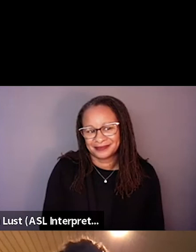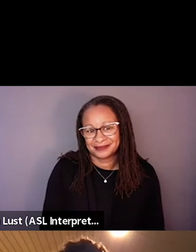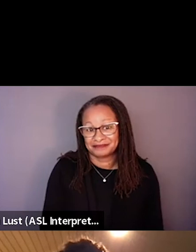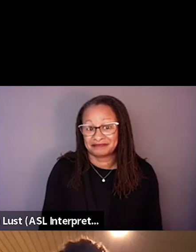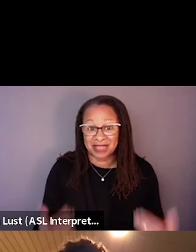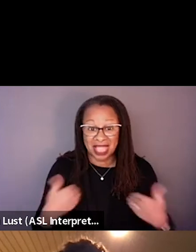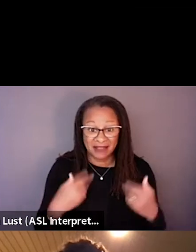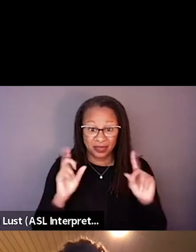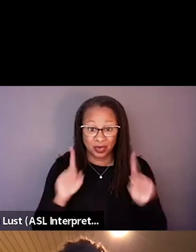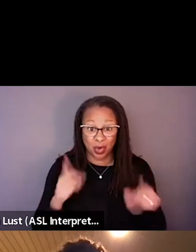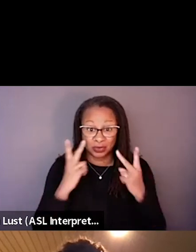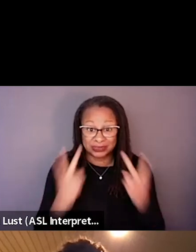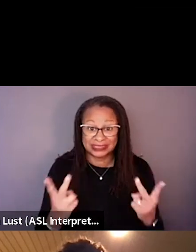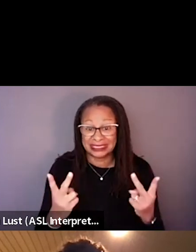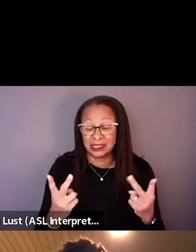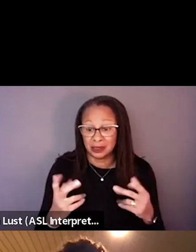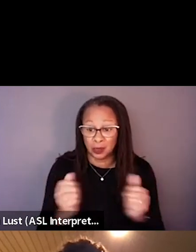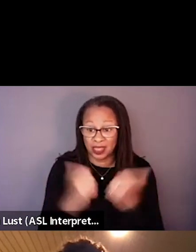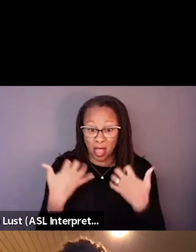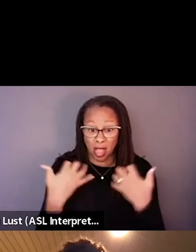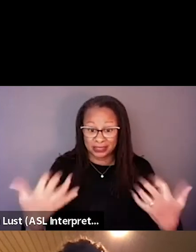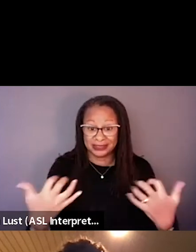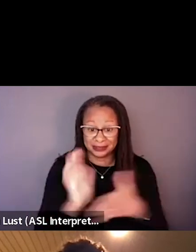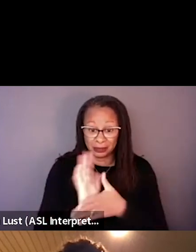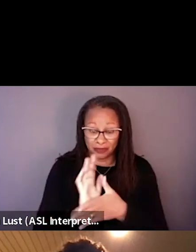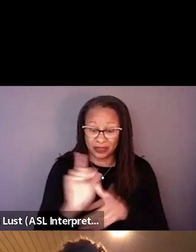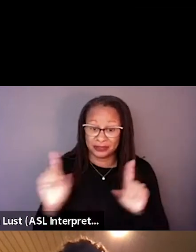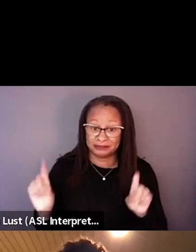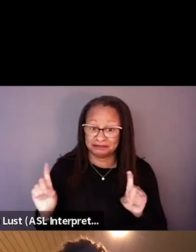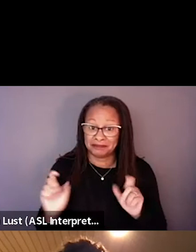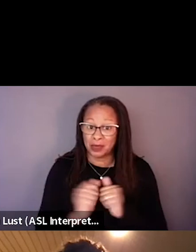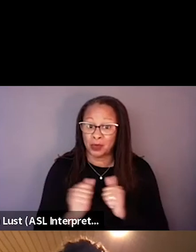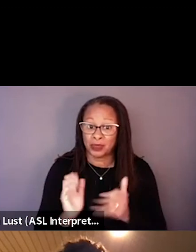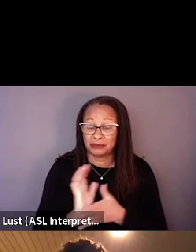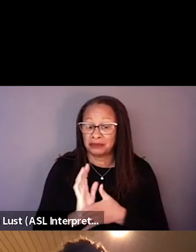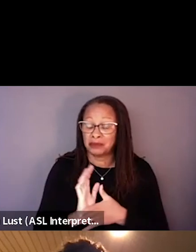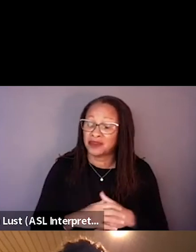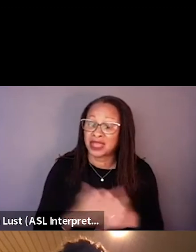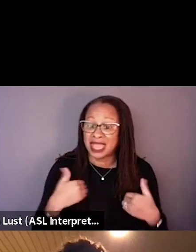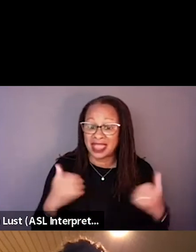public screenings with audiences in a room with you? Have, have you been able to do that yet?